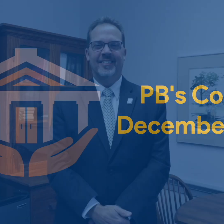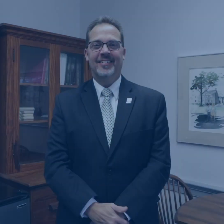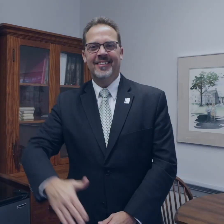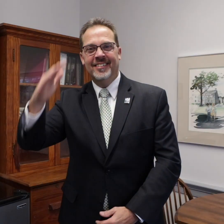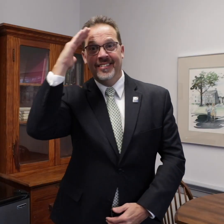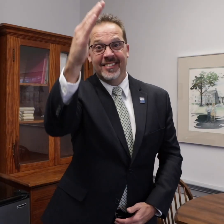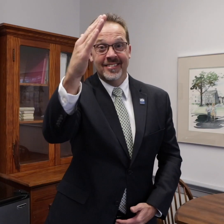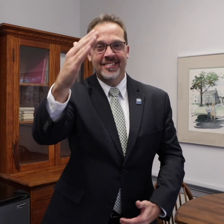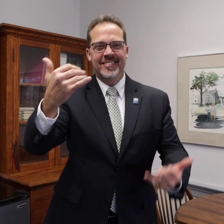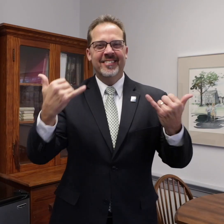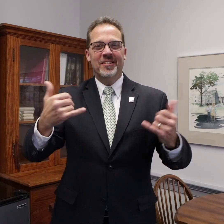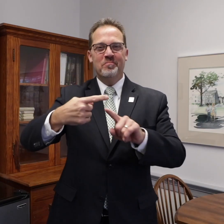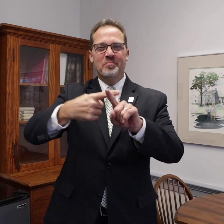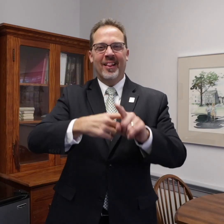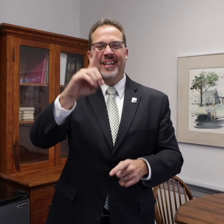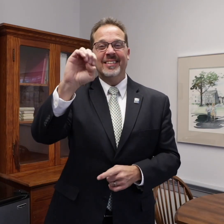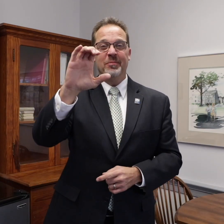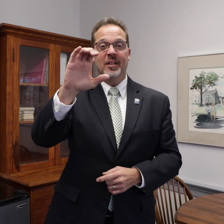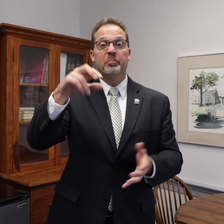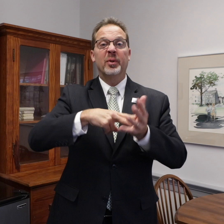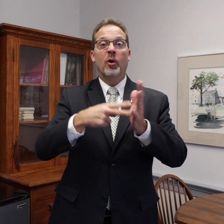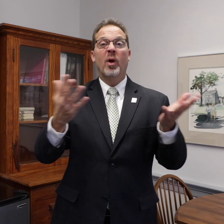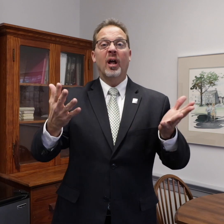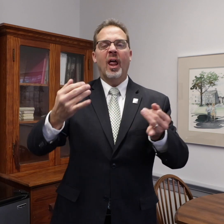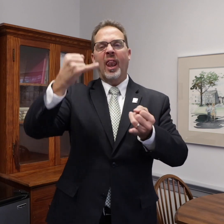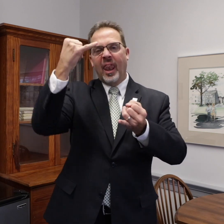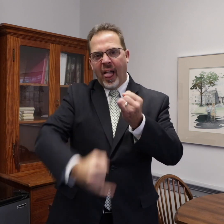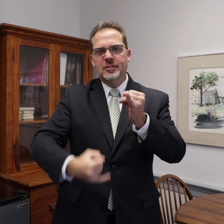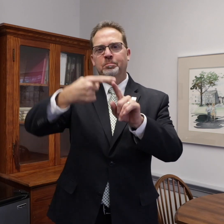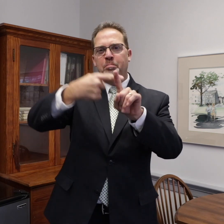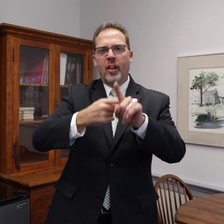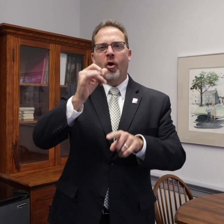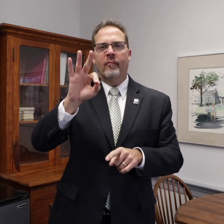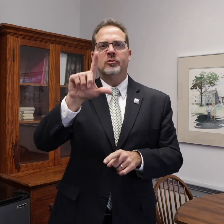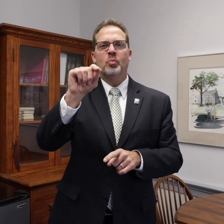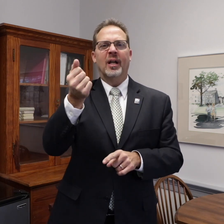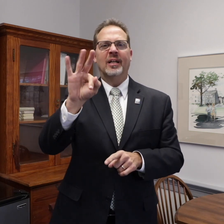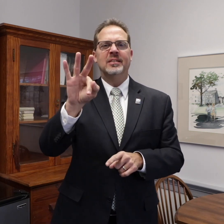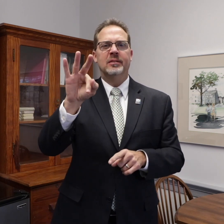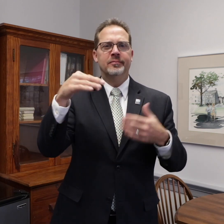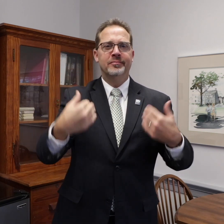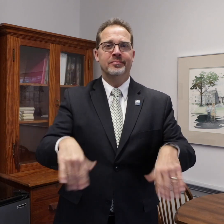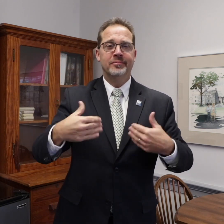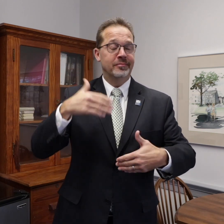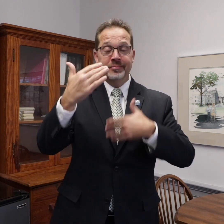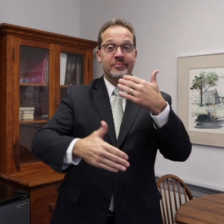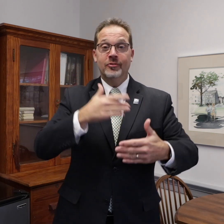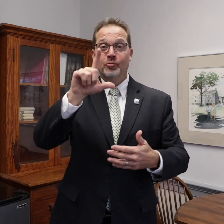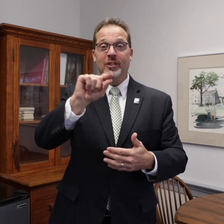Hello everyone. It is now December which is the last month of 2019. 2020 is fast